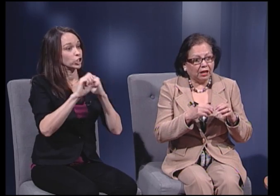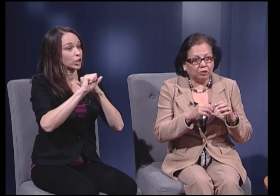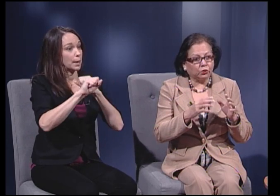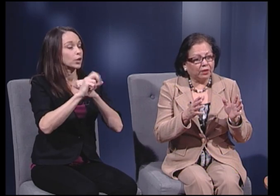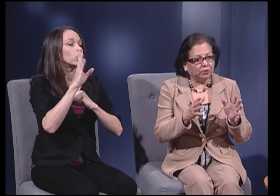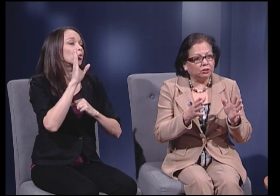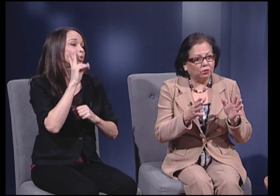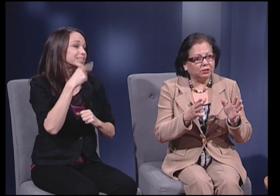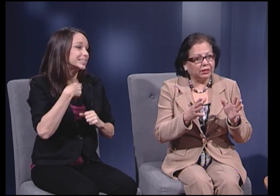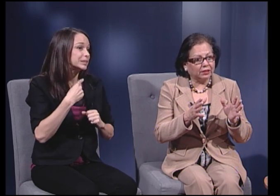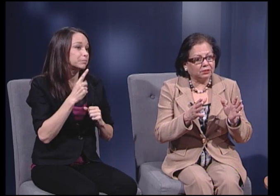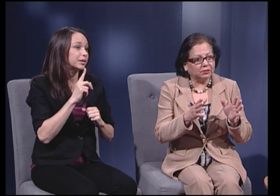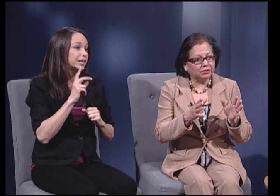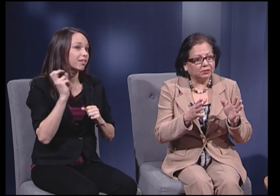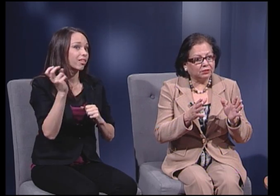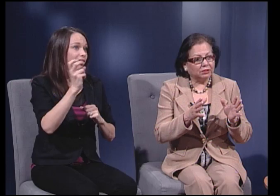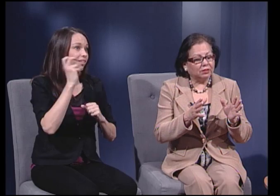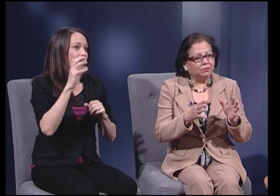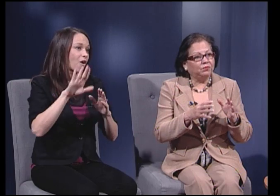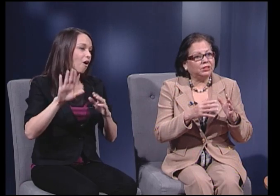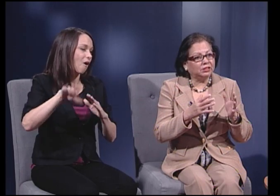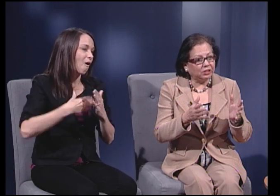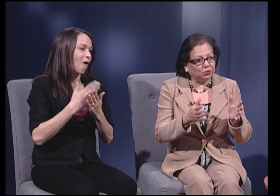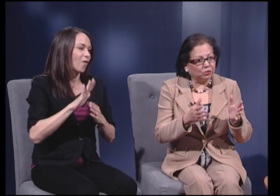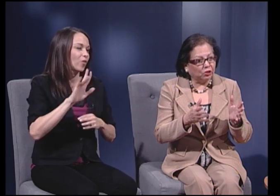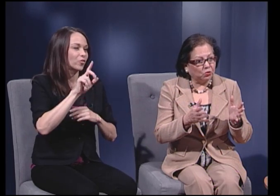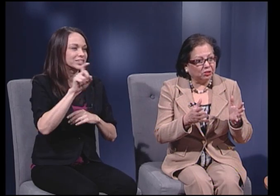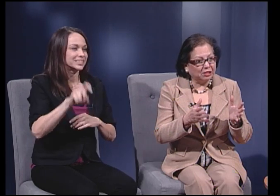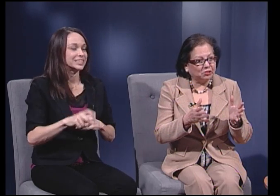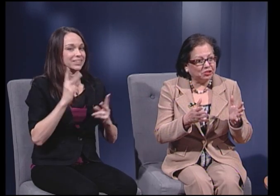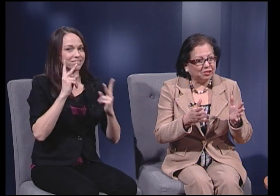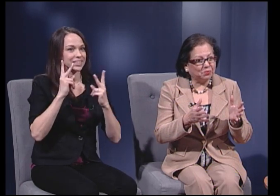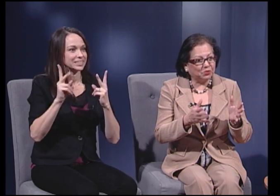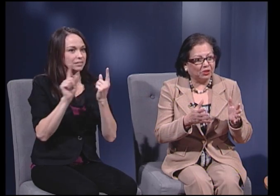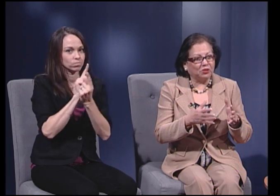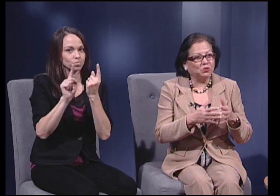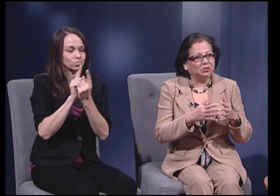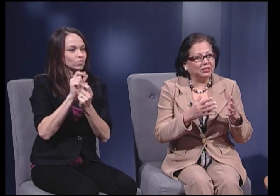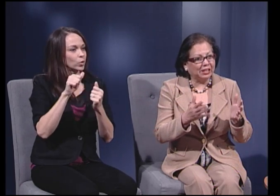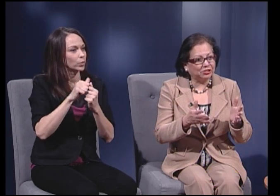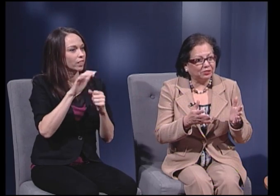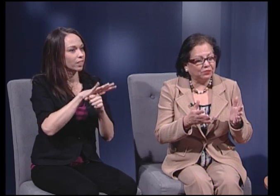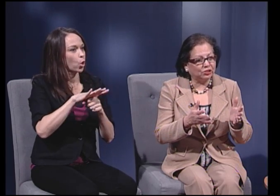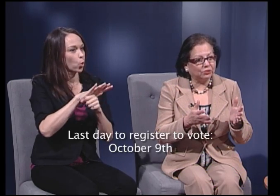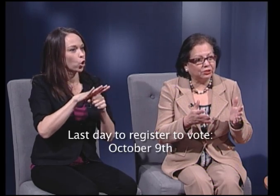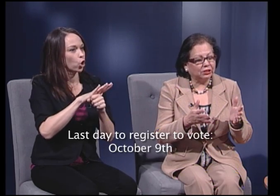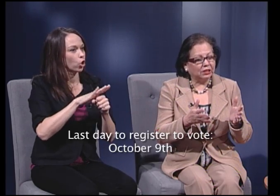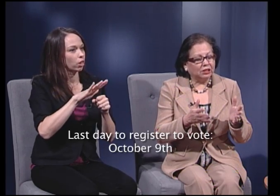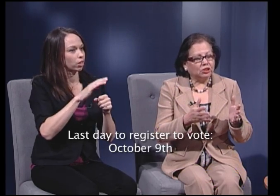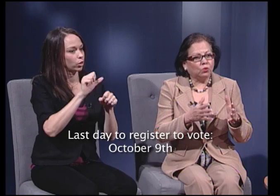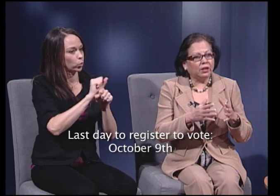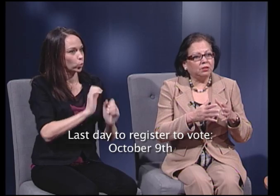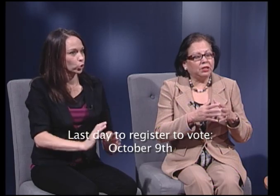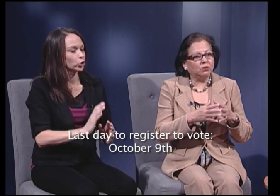out traveling throughout Texas, visiting with local leadership with our local election officials, trying to make--